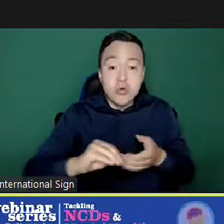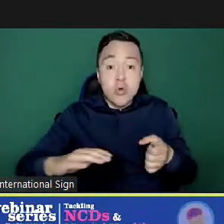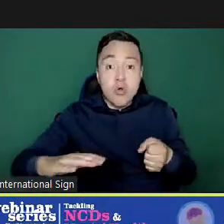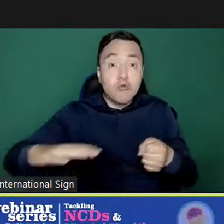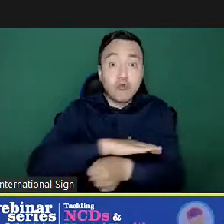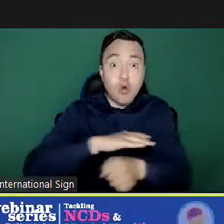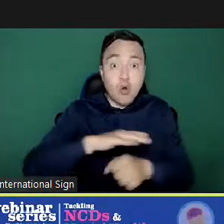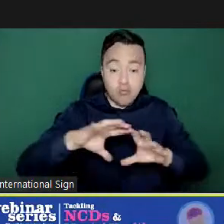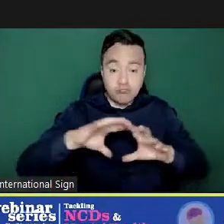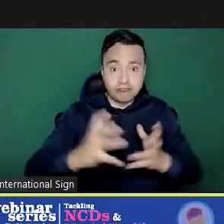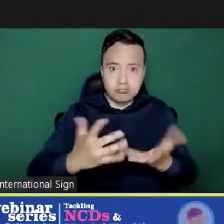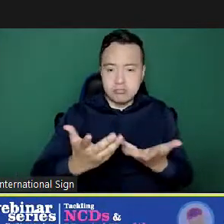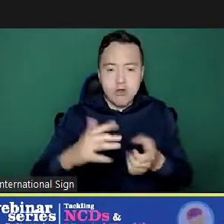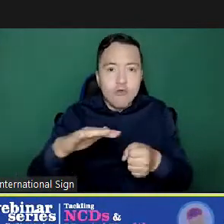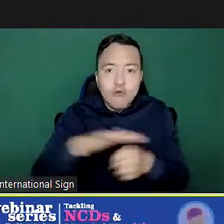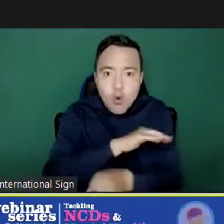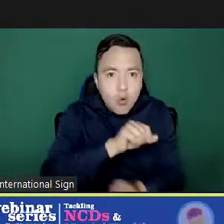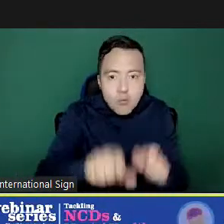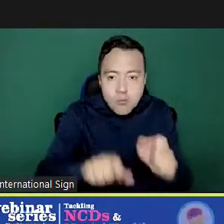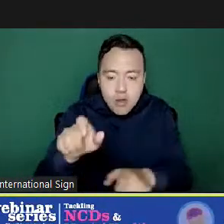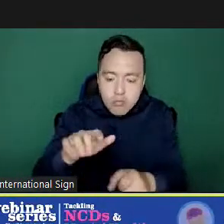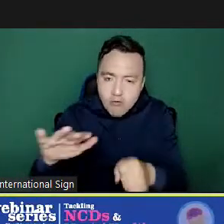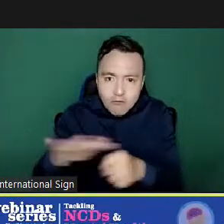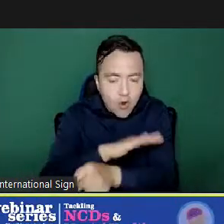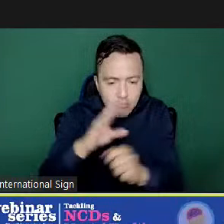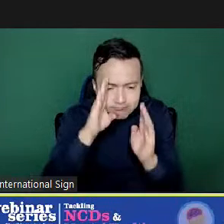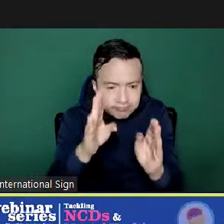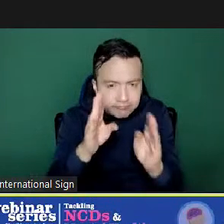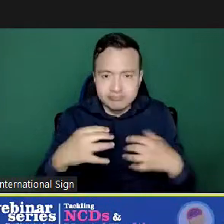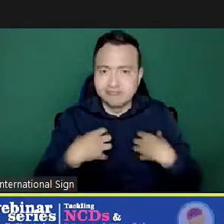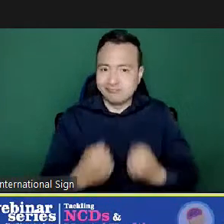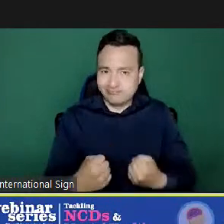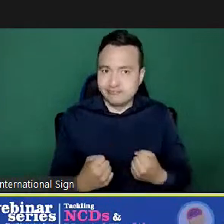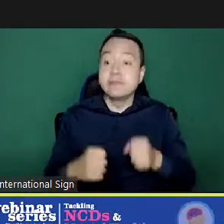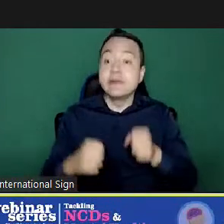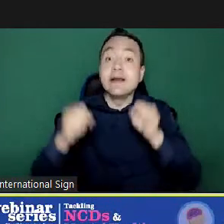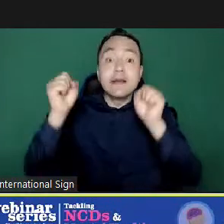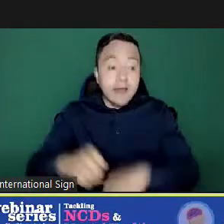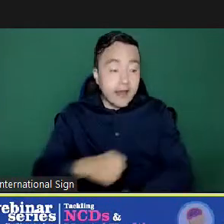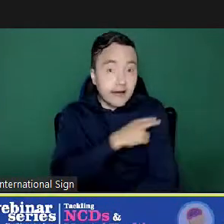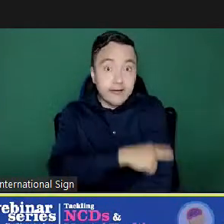system, to respond to people's needs for non-communicable diseases.